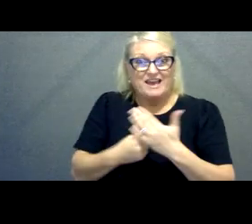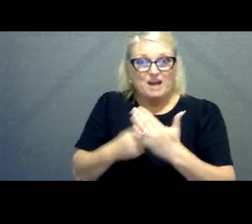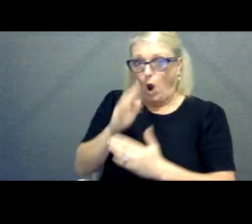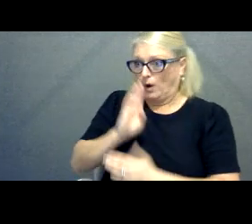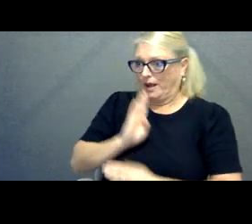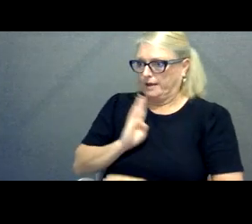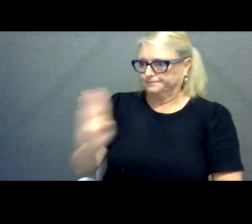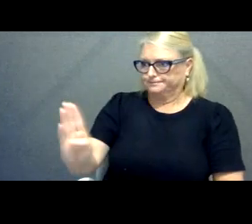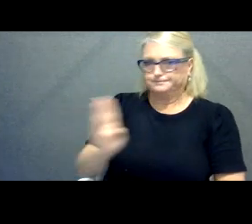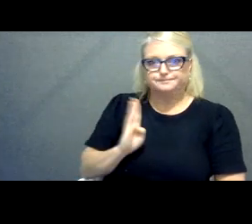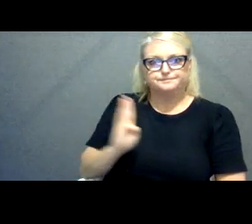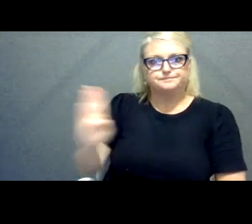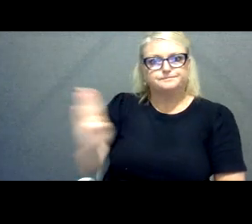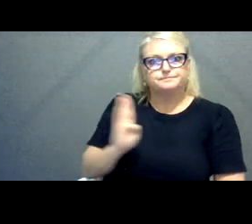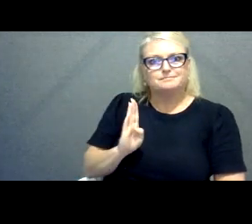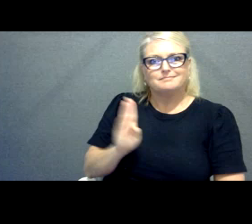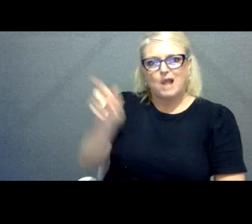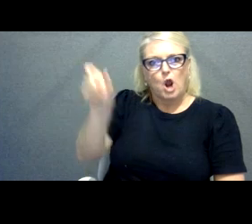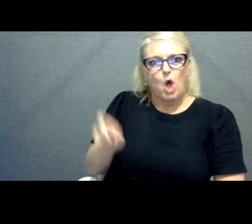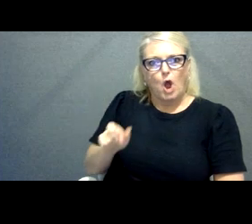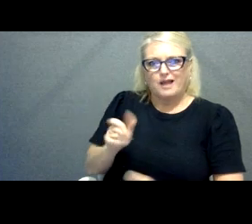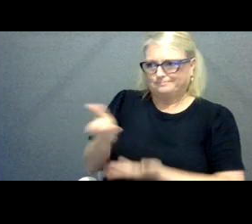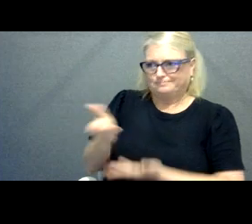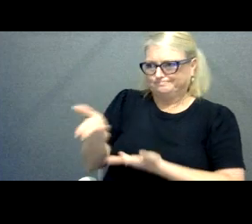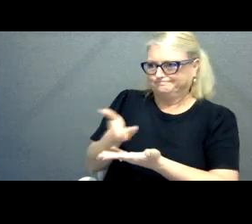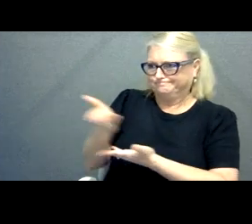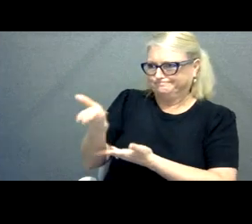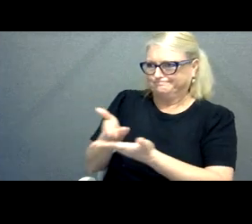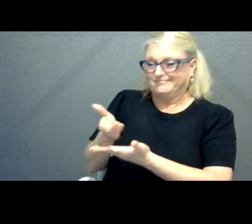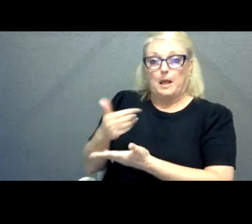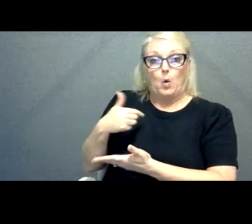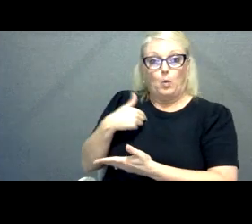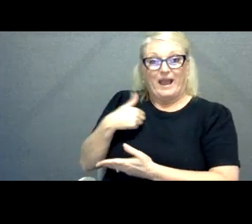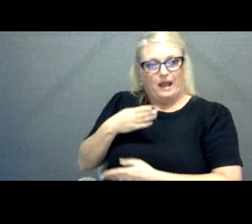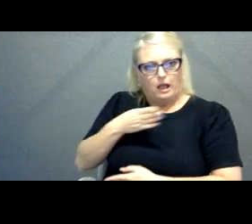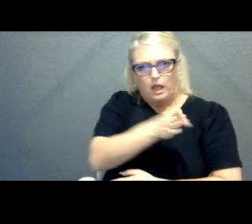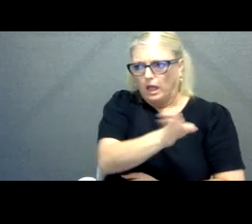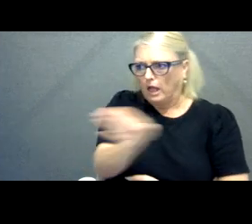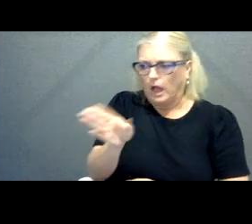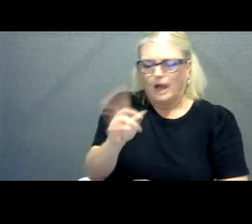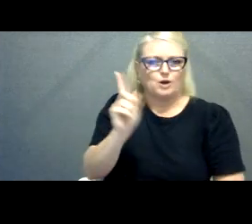application and that that can be a problem for people who are supporting someone it can be yes